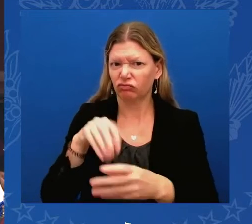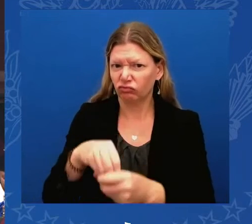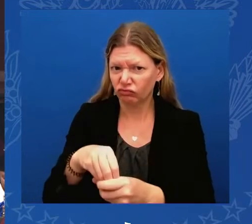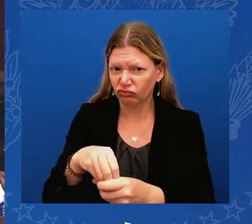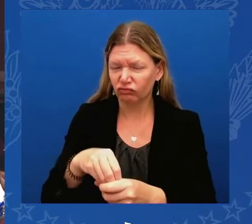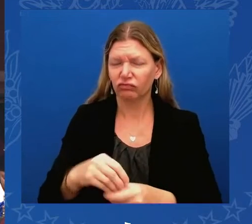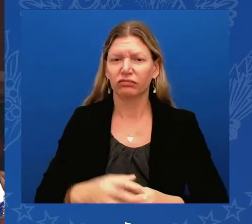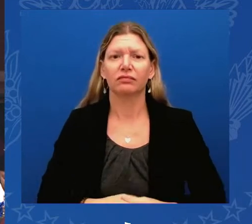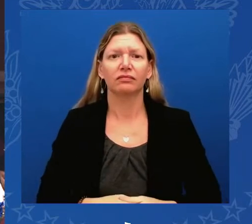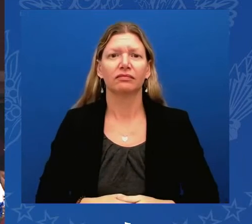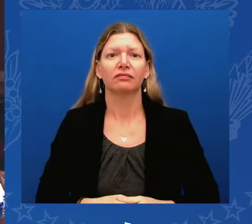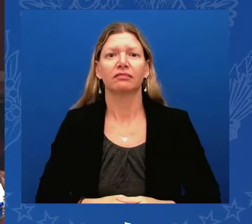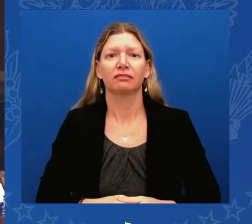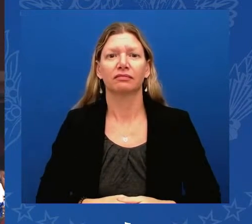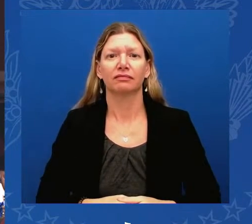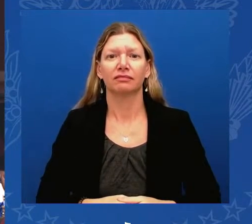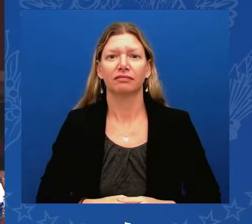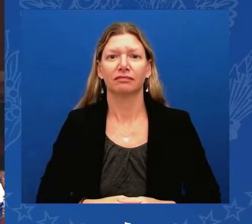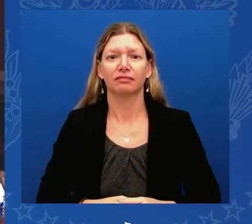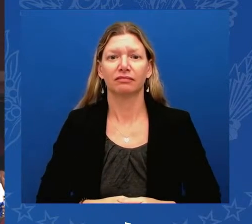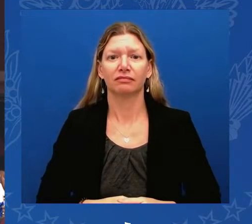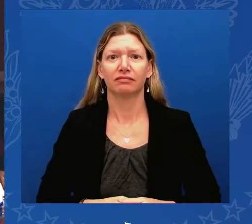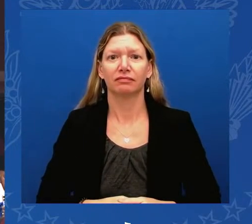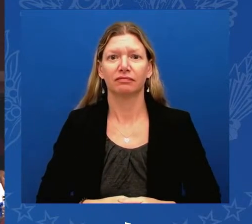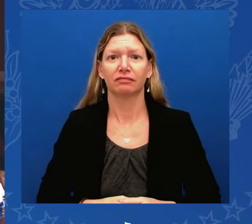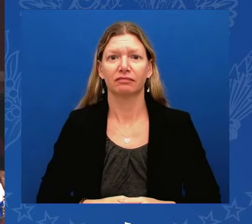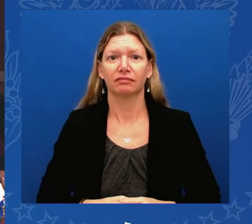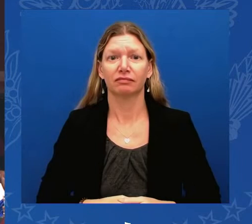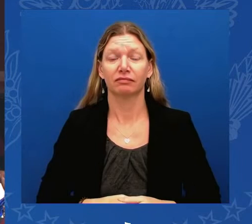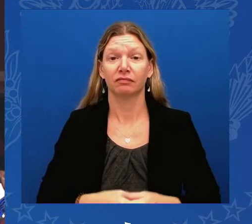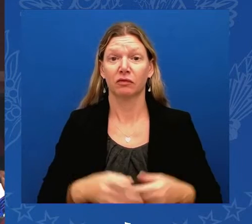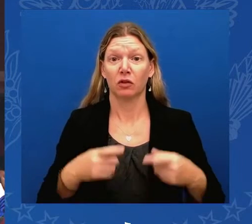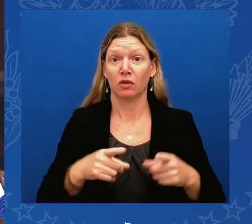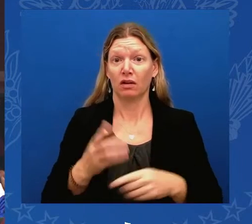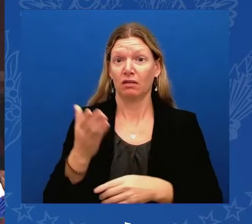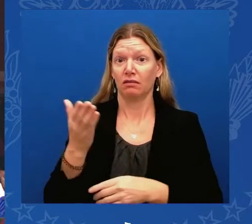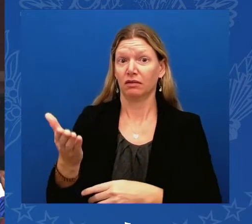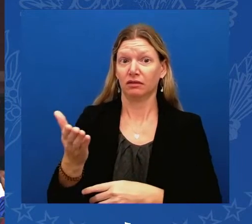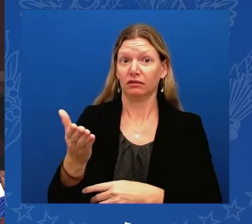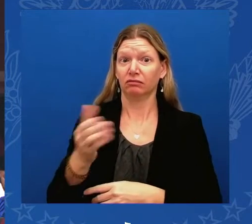and while there, is much debate in the news about U.S. foreign relations,